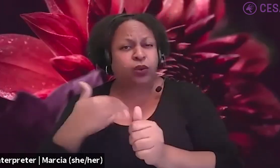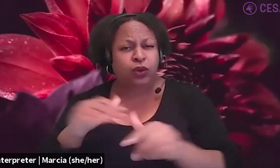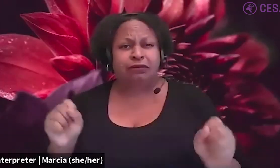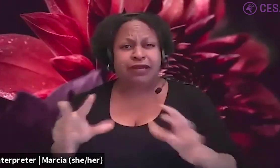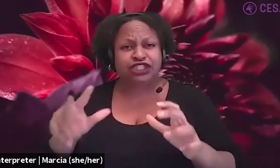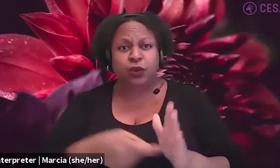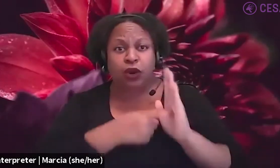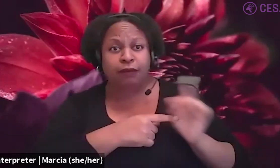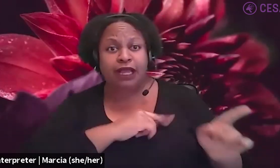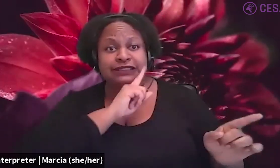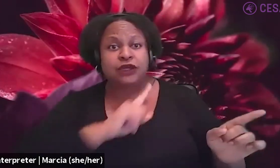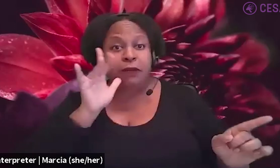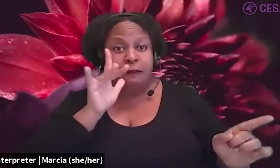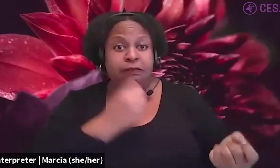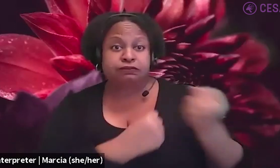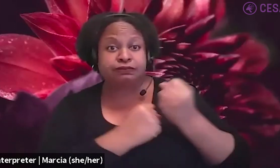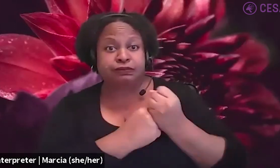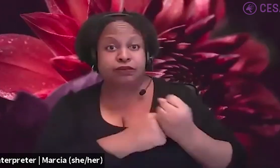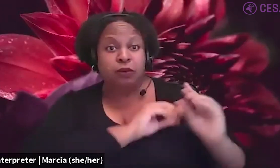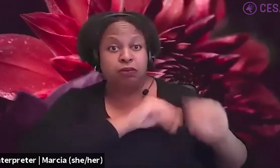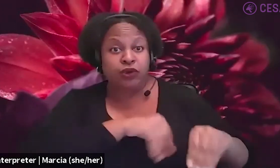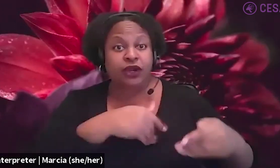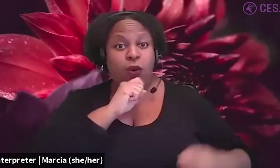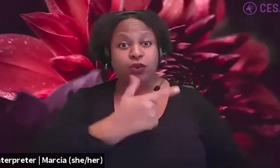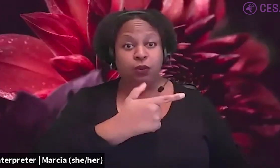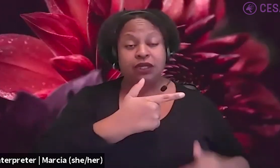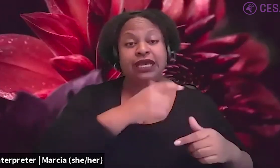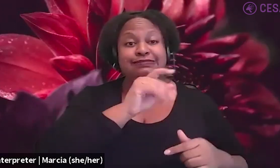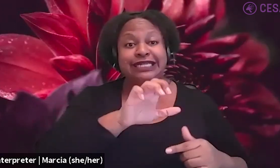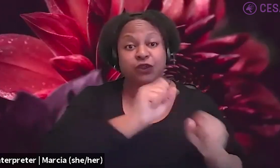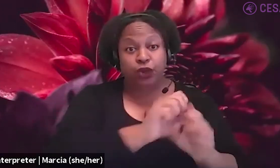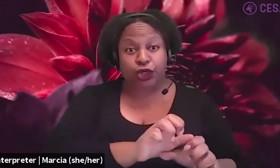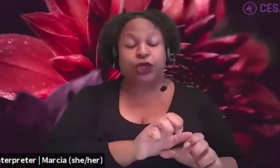parent mother. She came here at the age of 21 as a domestic in the 60s and went back to school at age